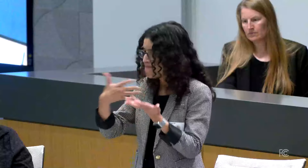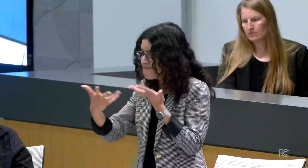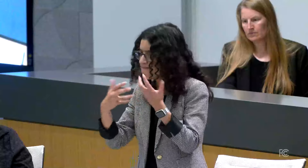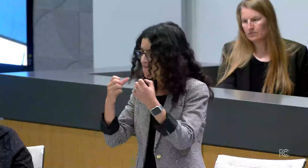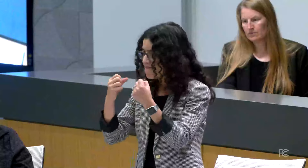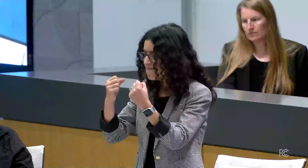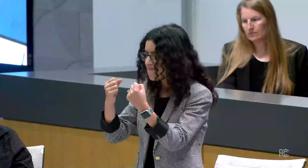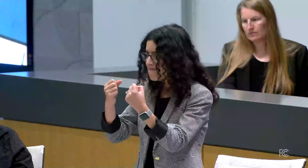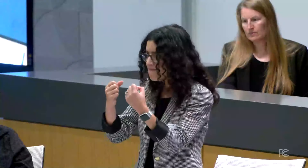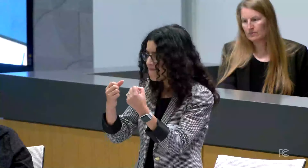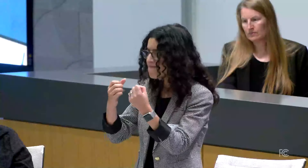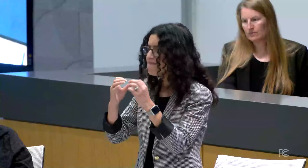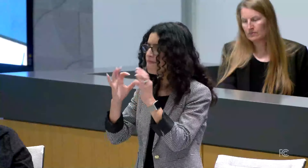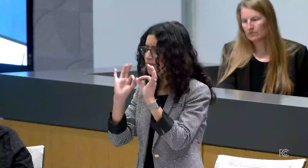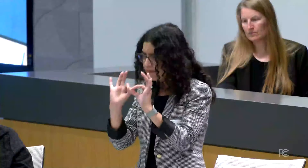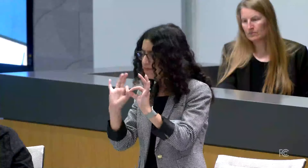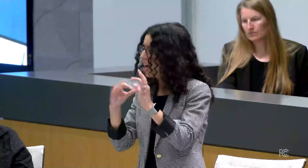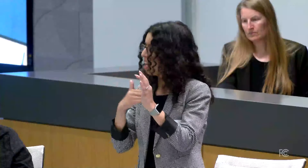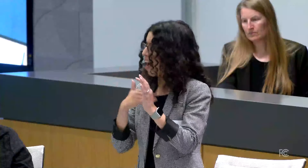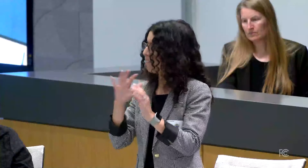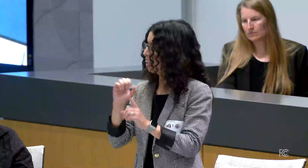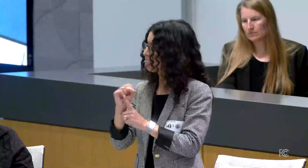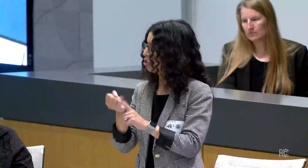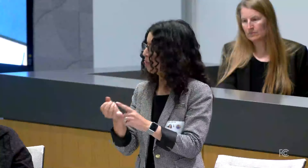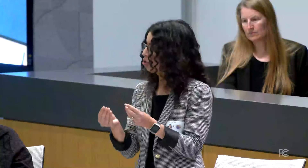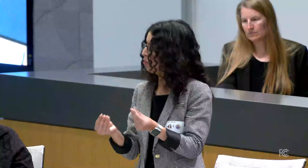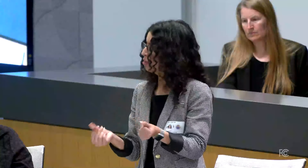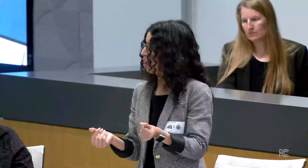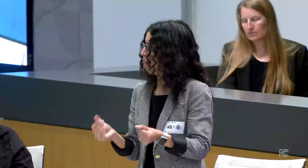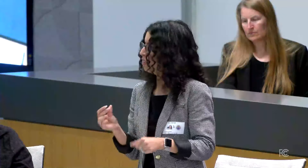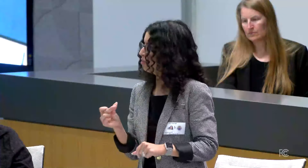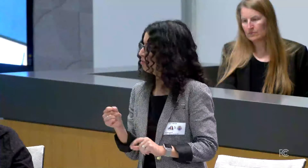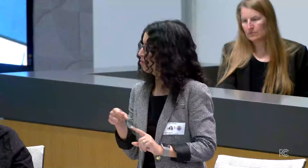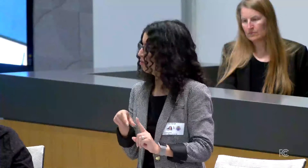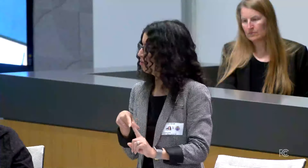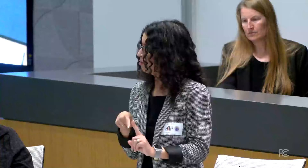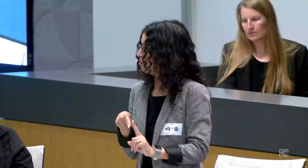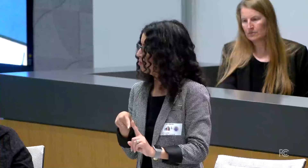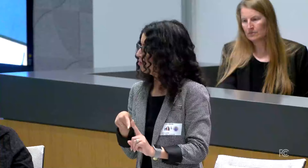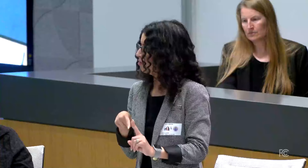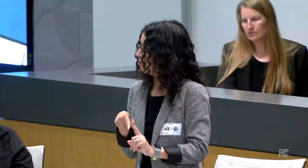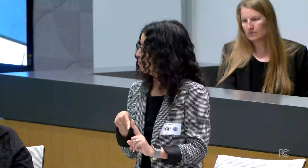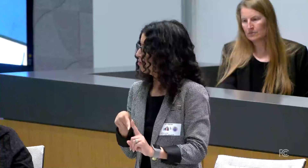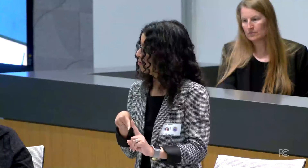AND DEAF PEOPLE WANT TO BE ABLE TO INTERACT AND ENGAGE WITH AN AGENT USING THEIR OWN NATIVE LANGUAGE JUST